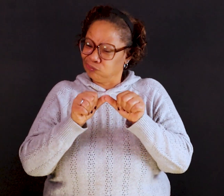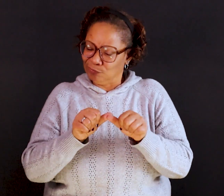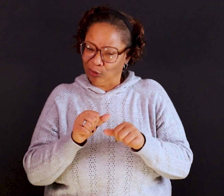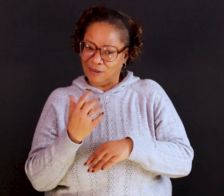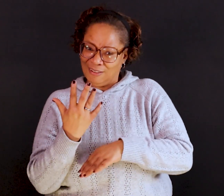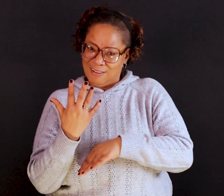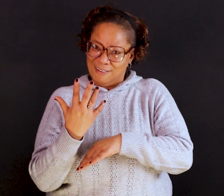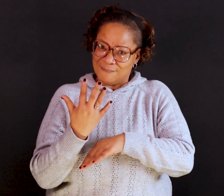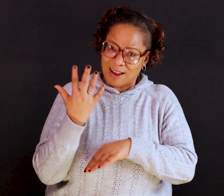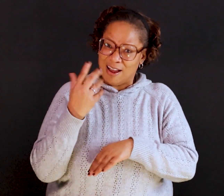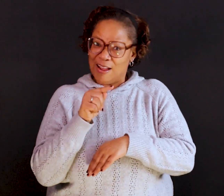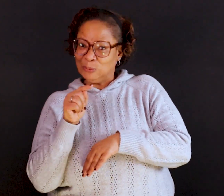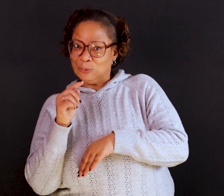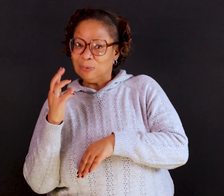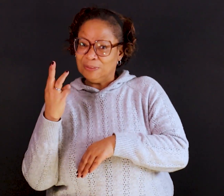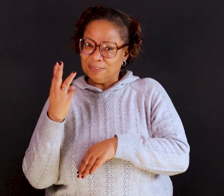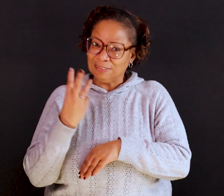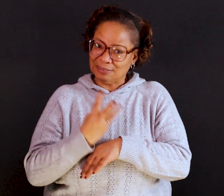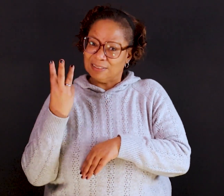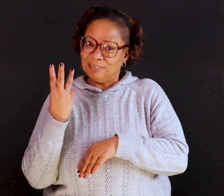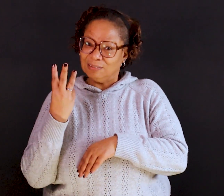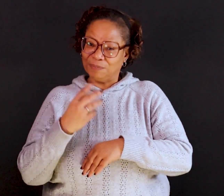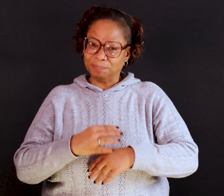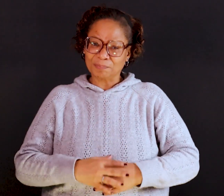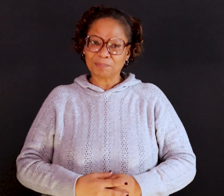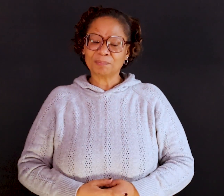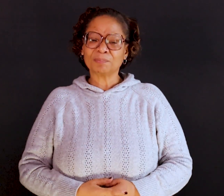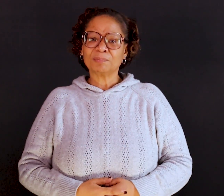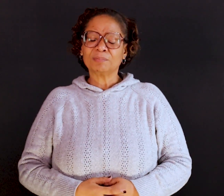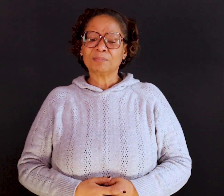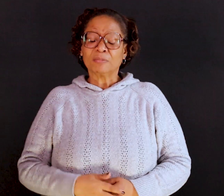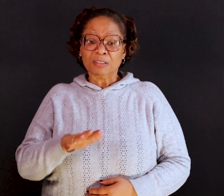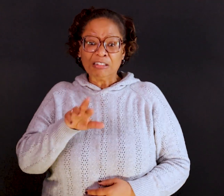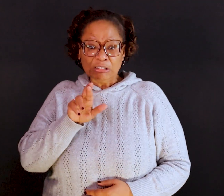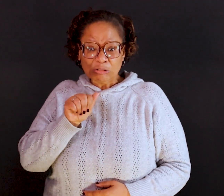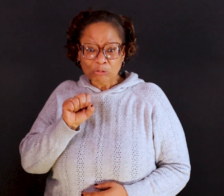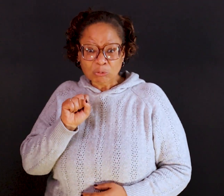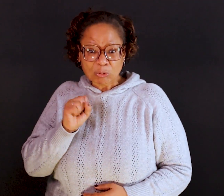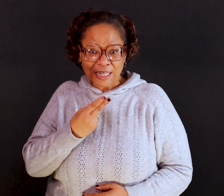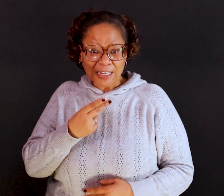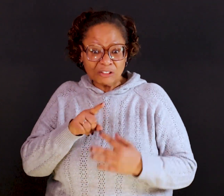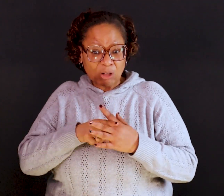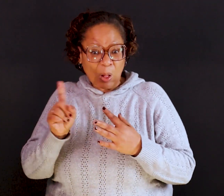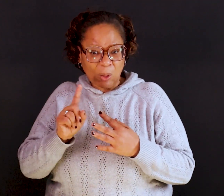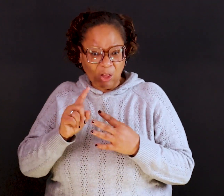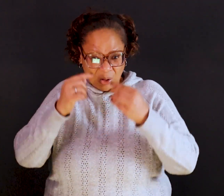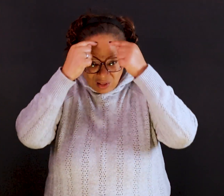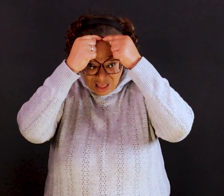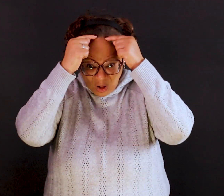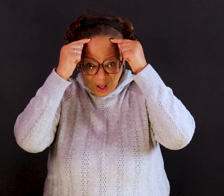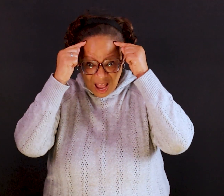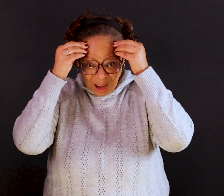And lasts 5 to 6 days. The rash begins at the hairline,